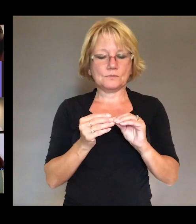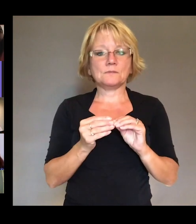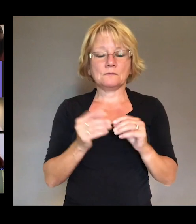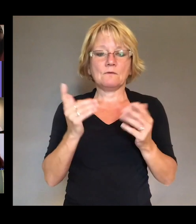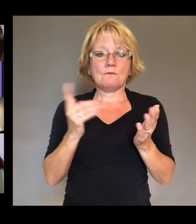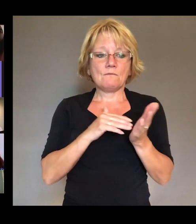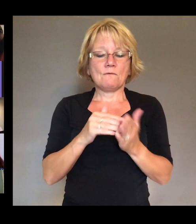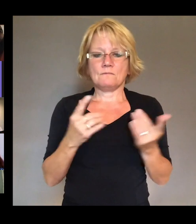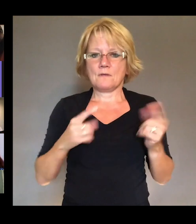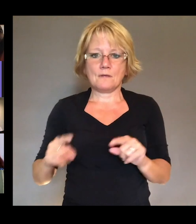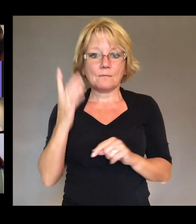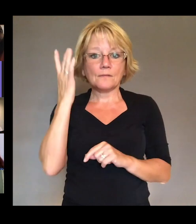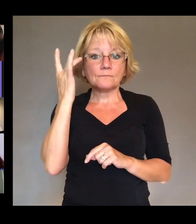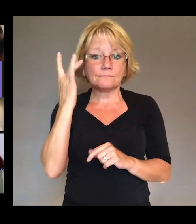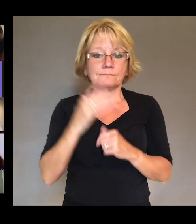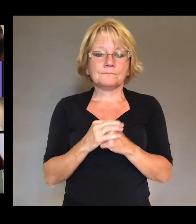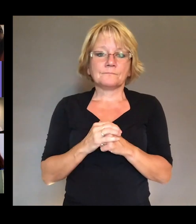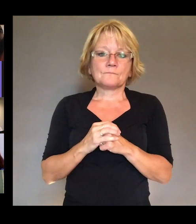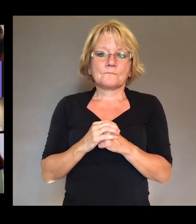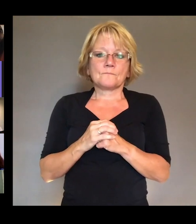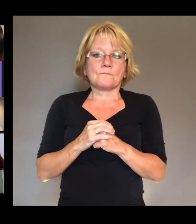And a lot of times this happens because ADHD